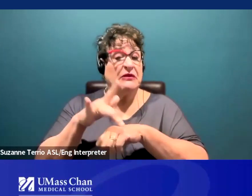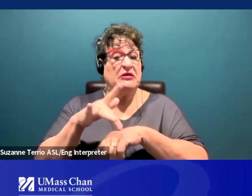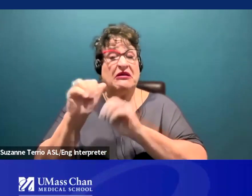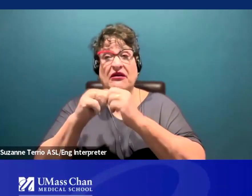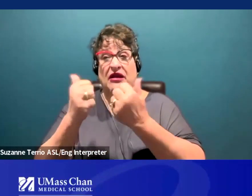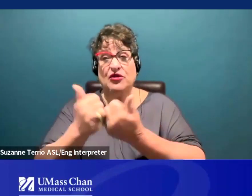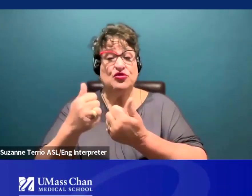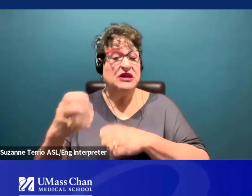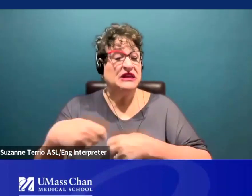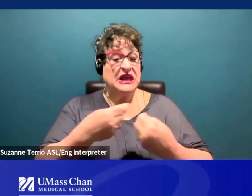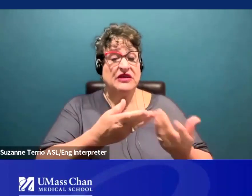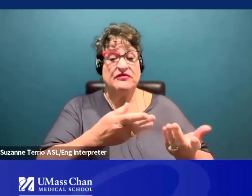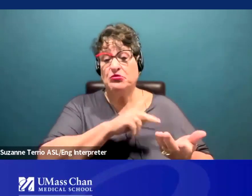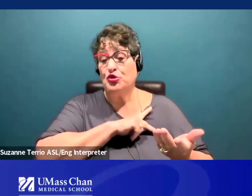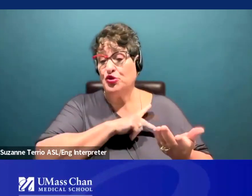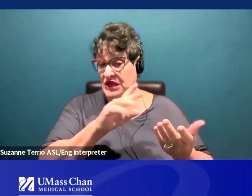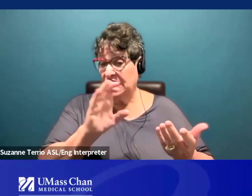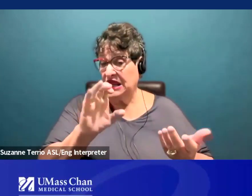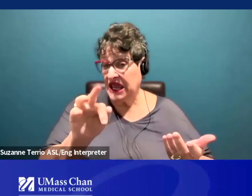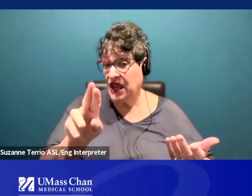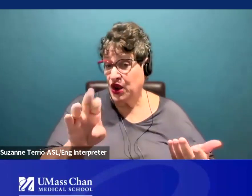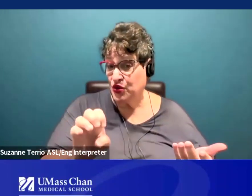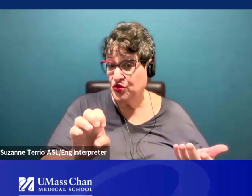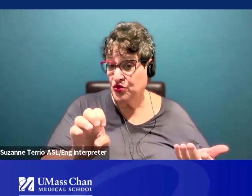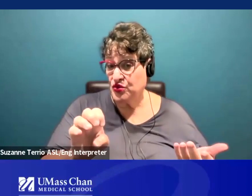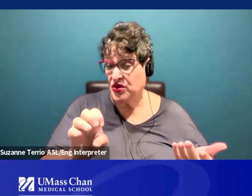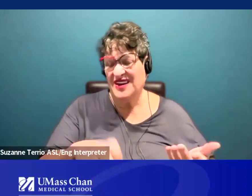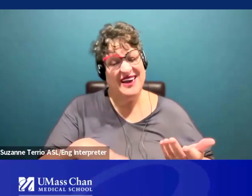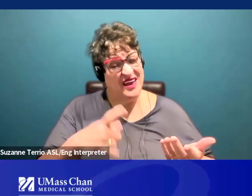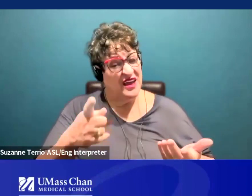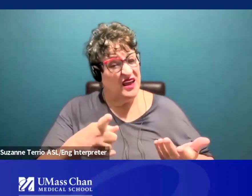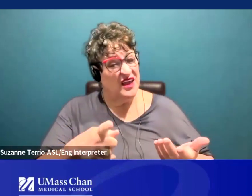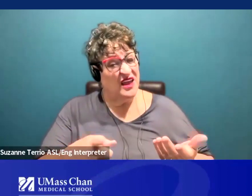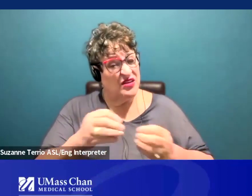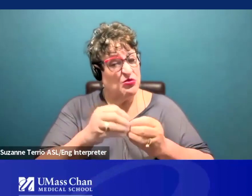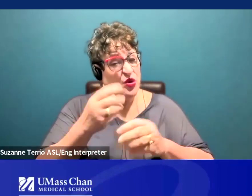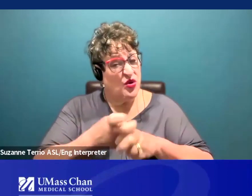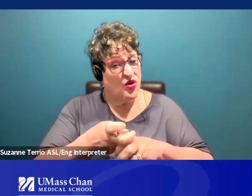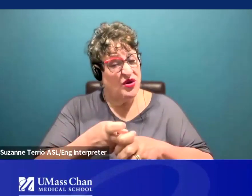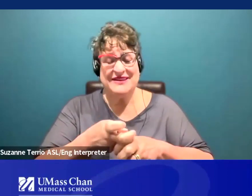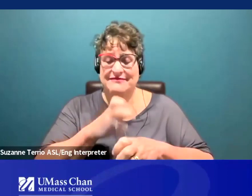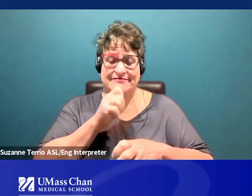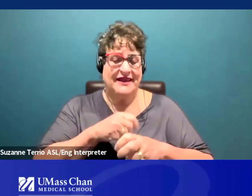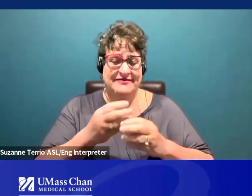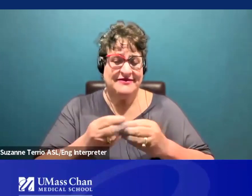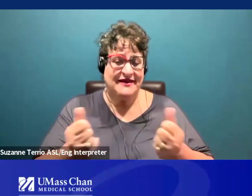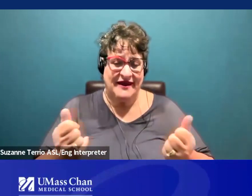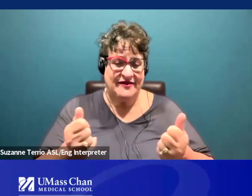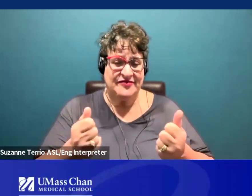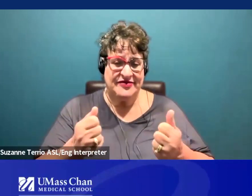And it's a harder. I'm not saying that that's going to solve the issue and everything's fine because CPS is going to push back.